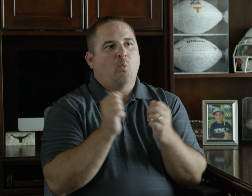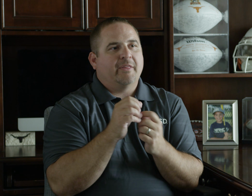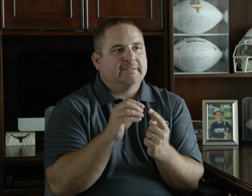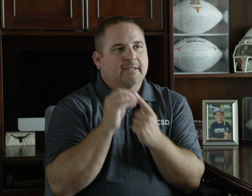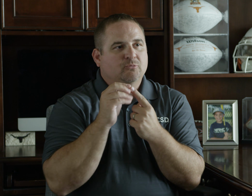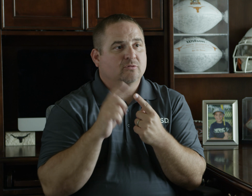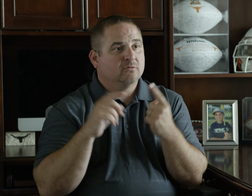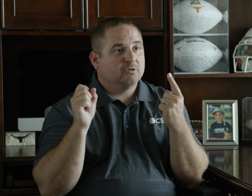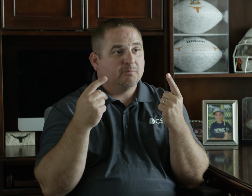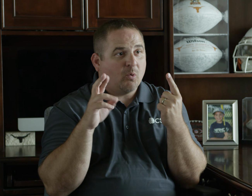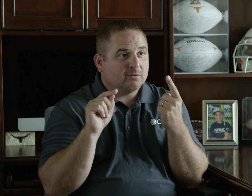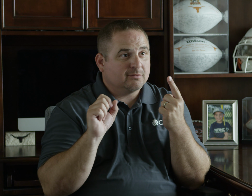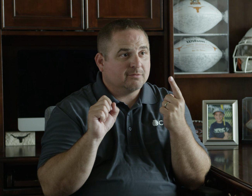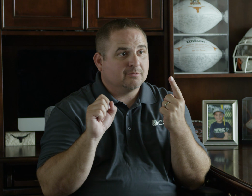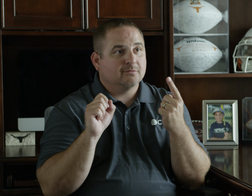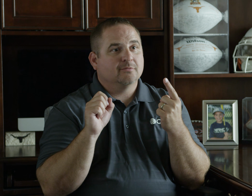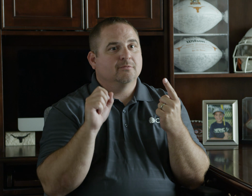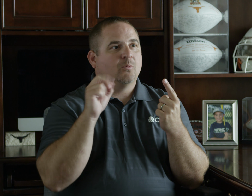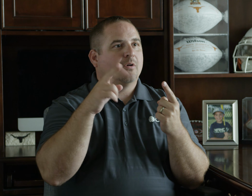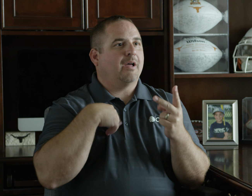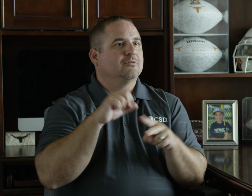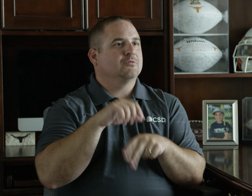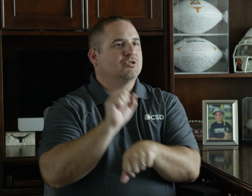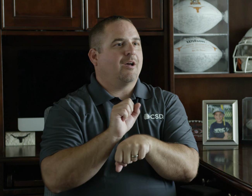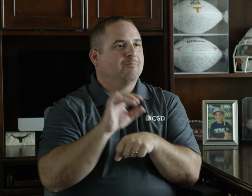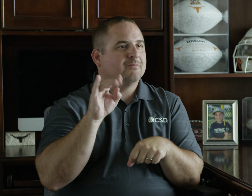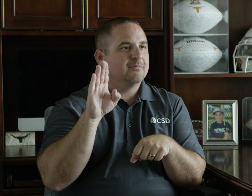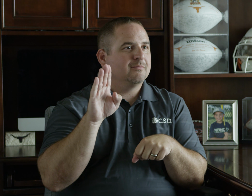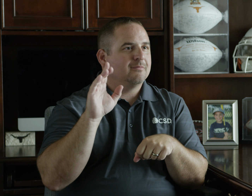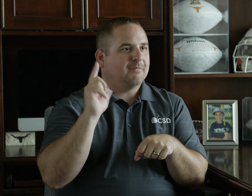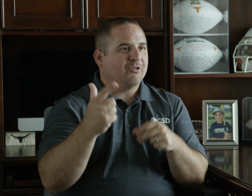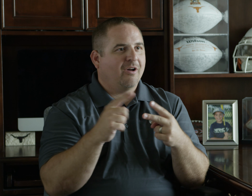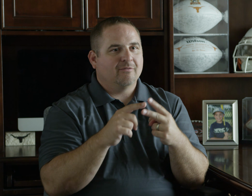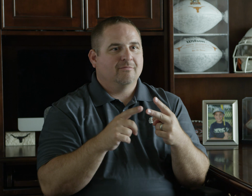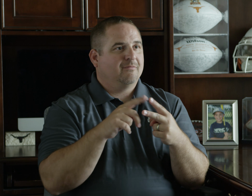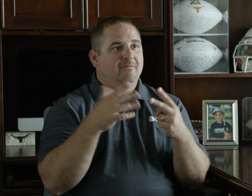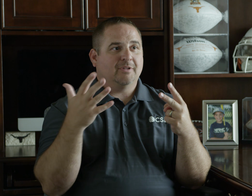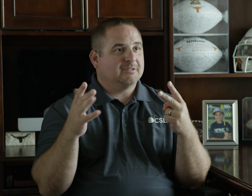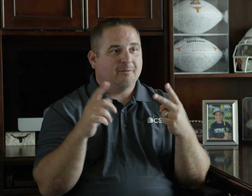with the exceptions of: sports or a job that I got later on.